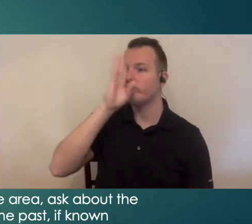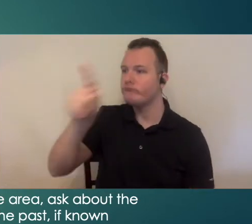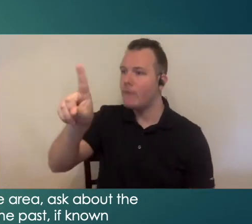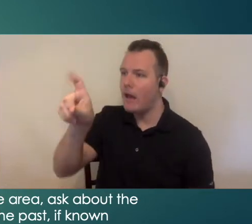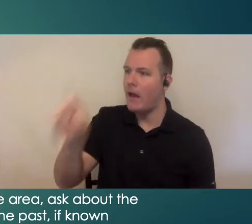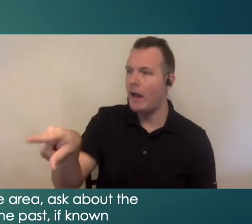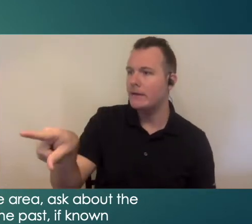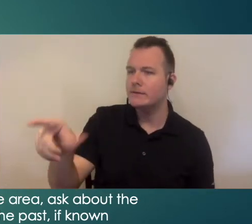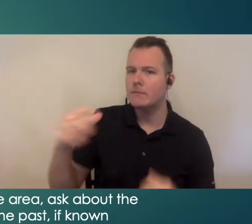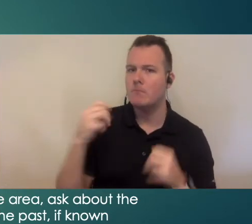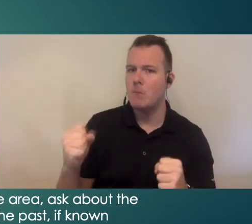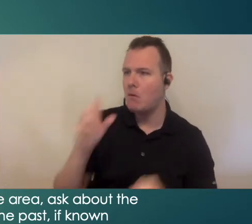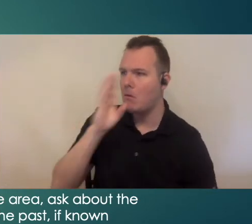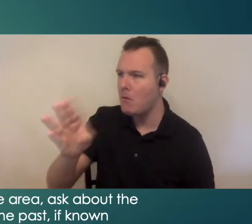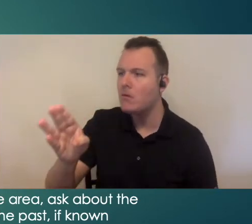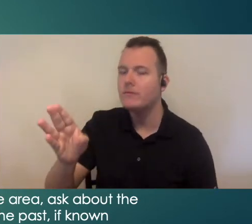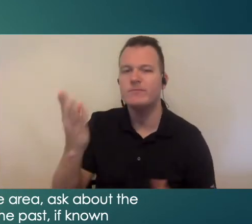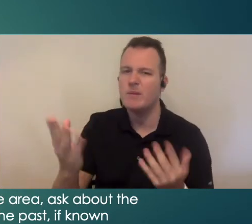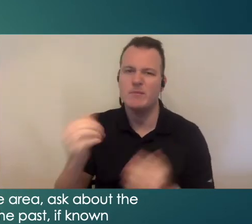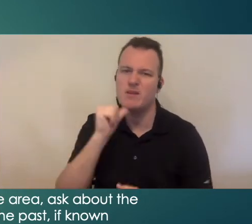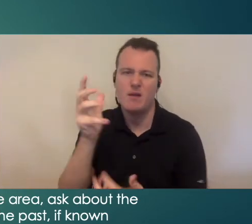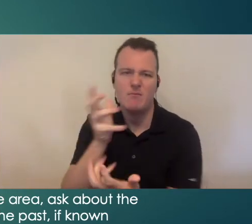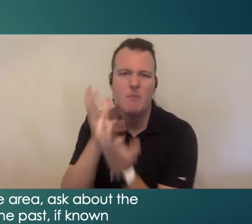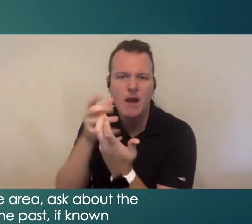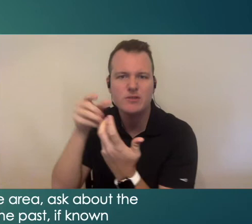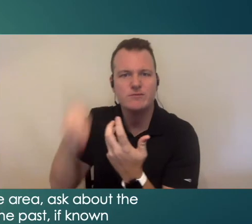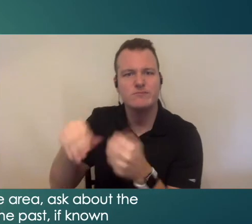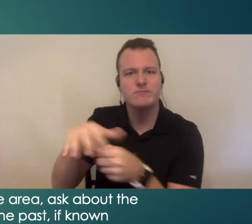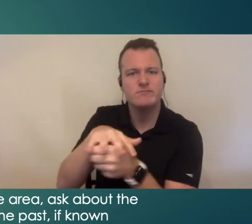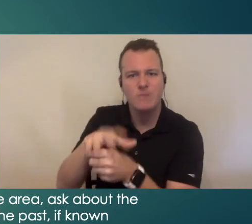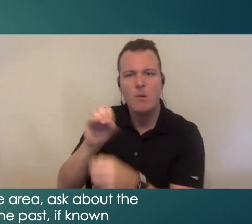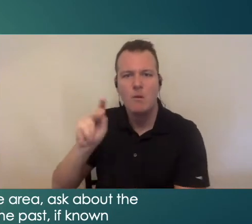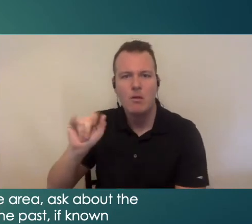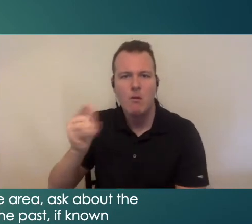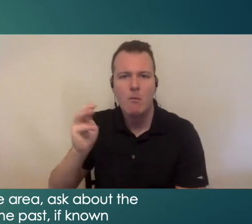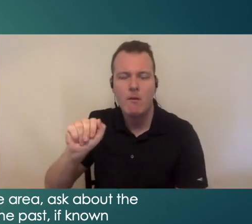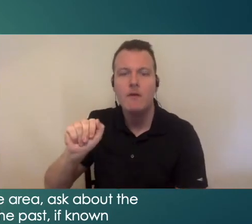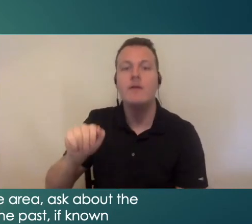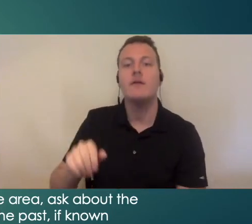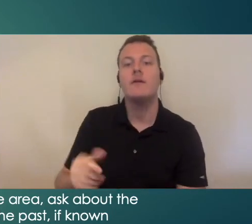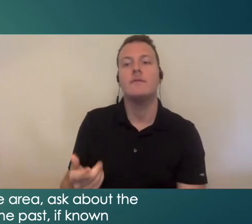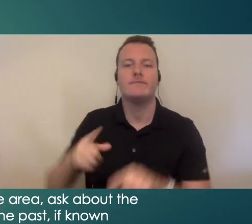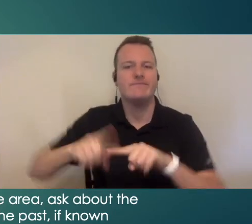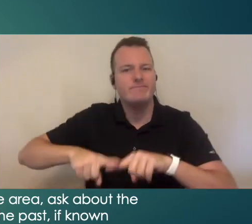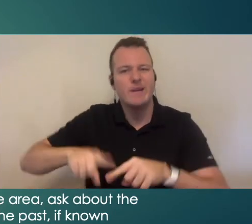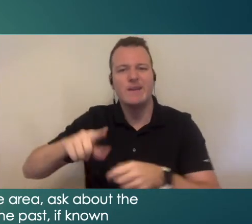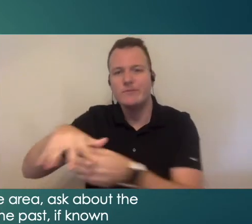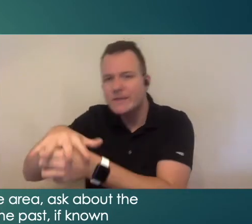for something. So certainly this can vary regionally and also depending on who's